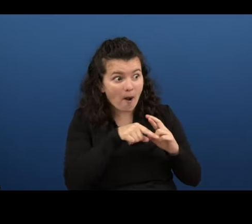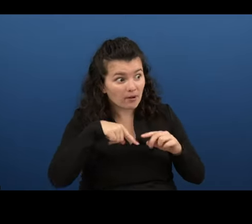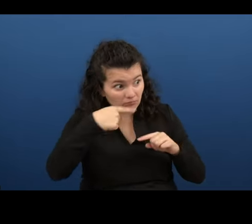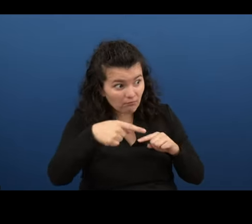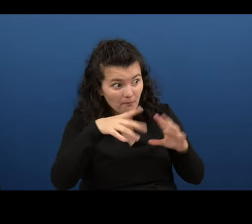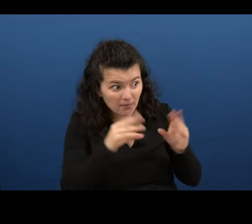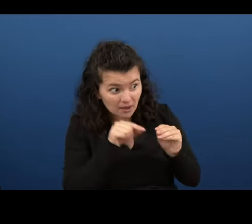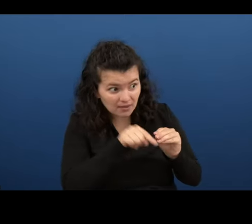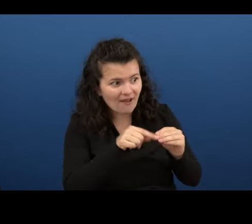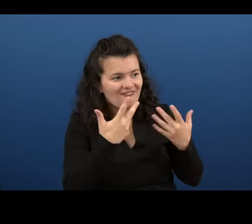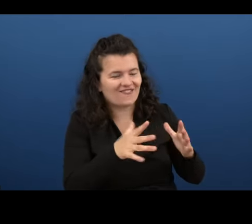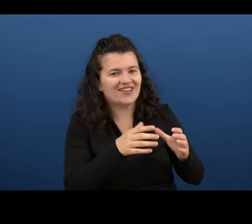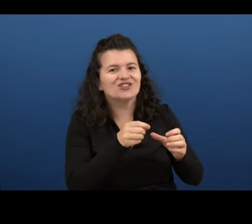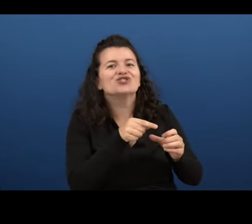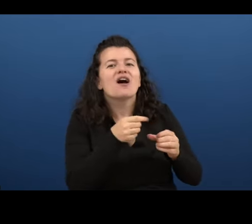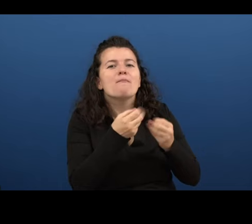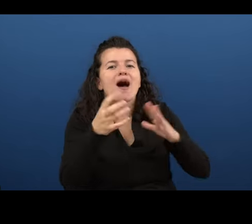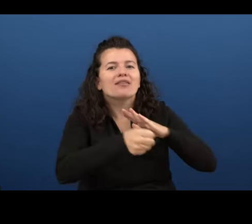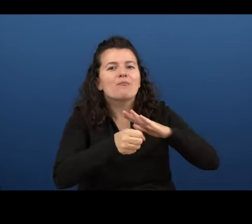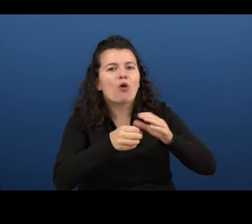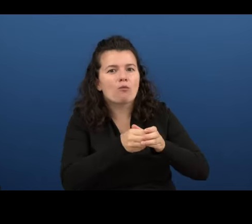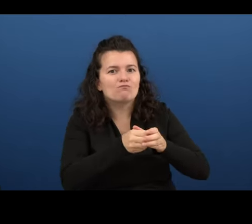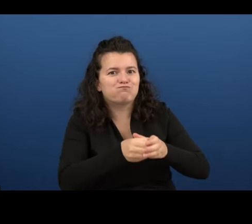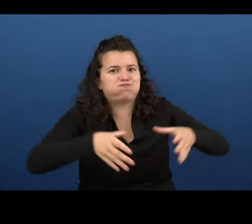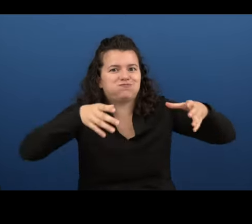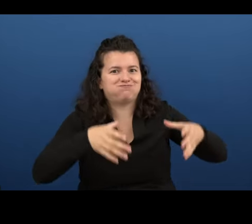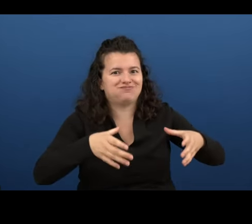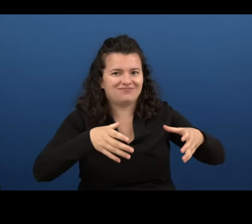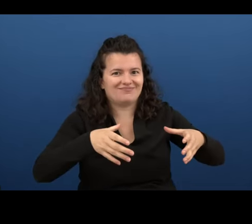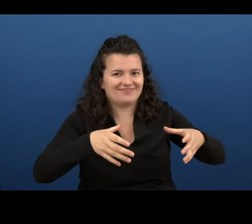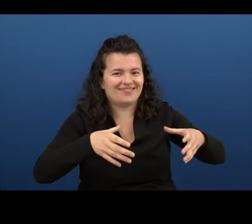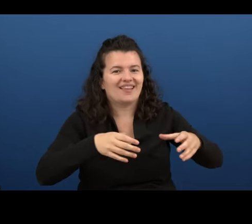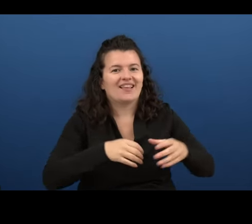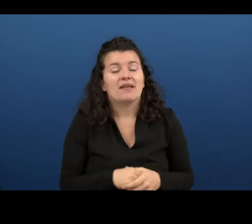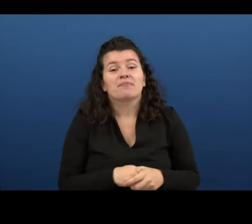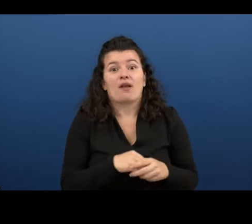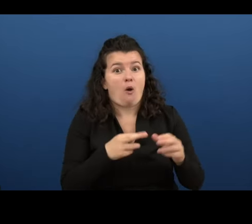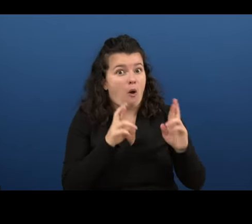09:41:00 We would also have achieved, even more significant results.